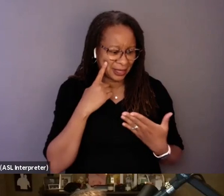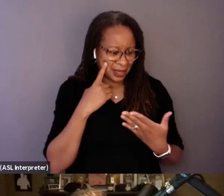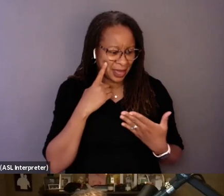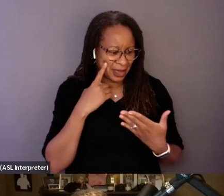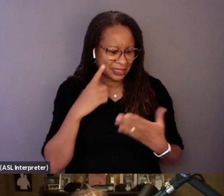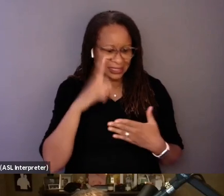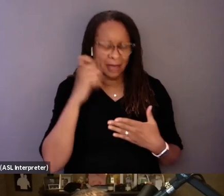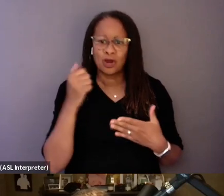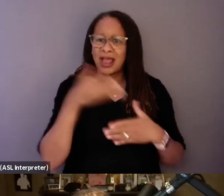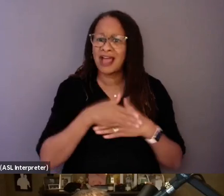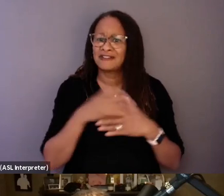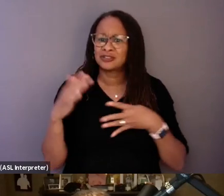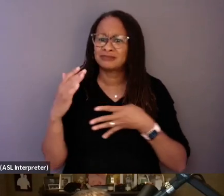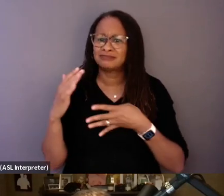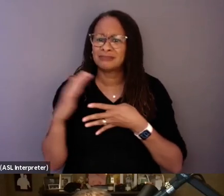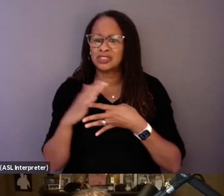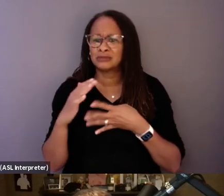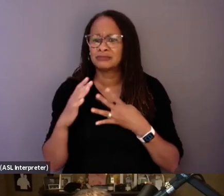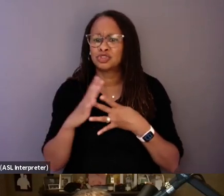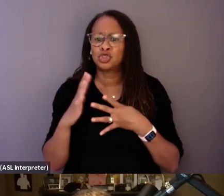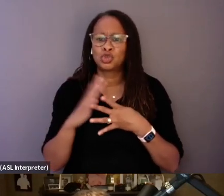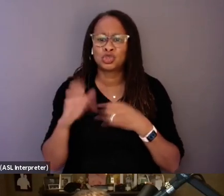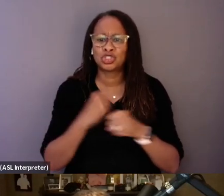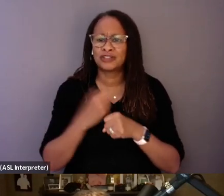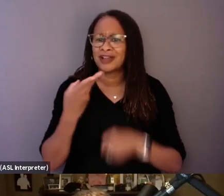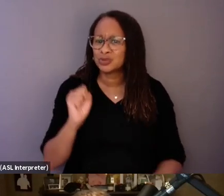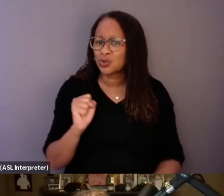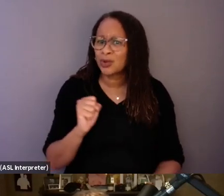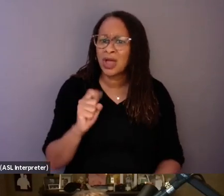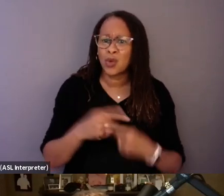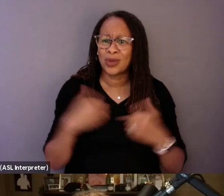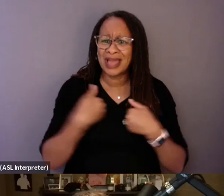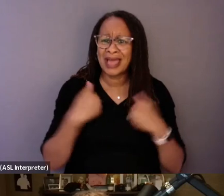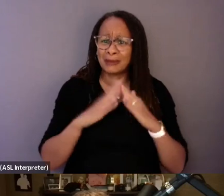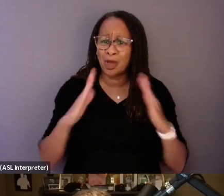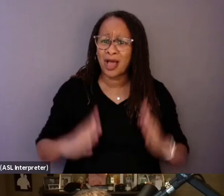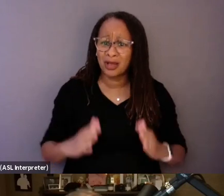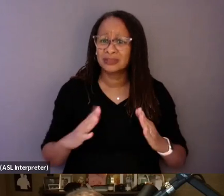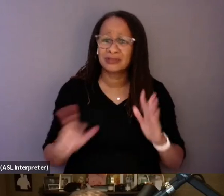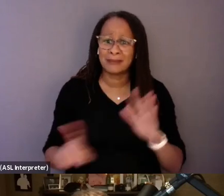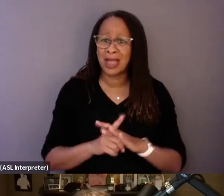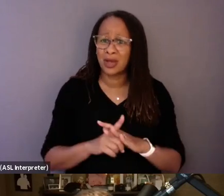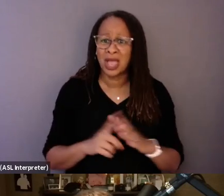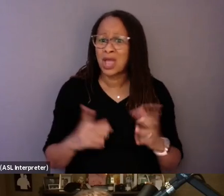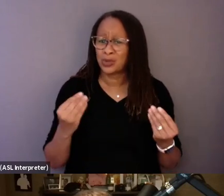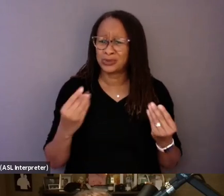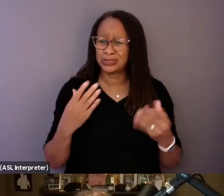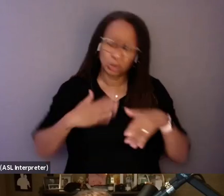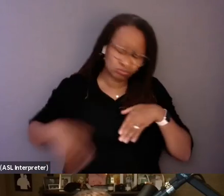in high school when Animal House came out, it was all, anybody did was put on a toga and go watch Animal House again.